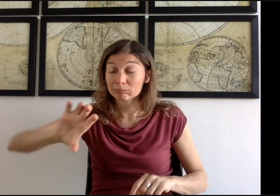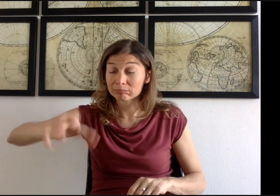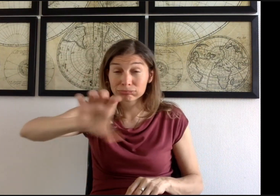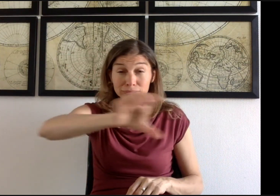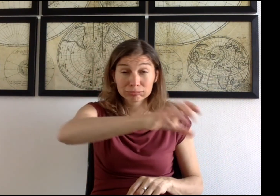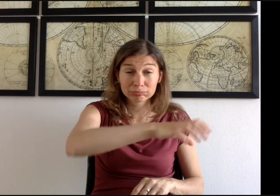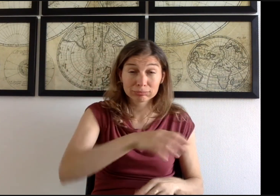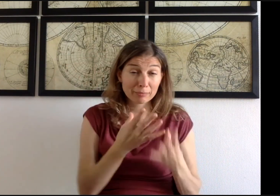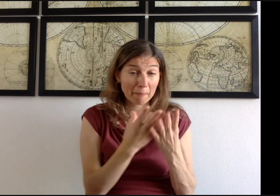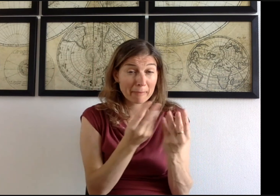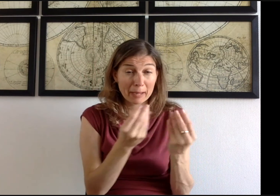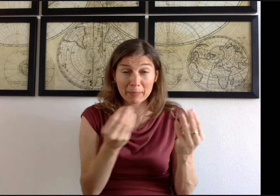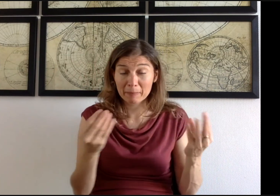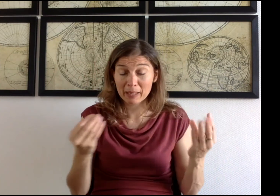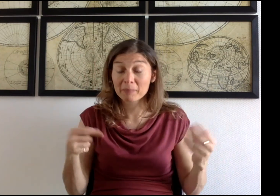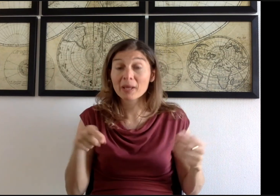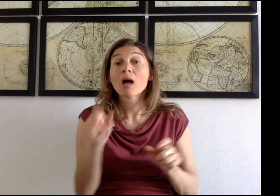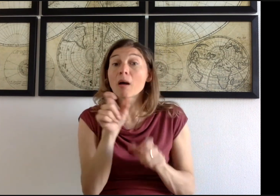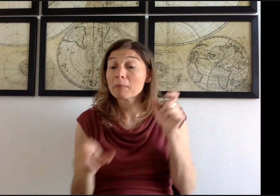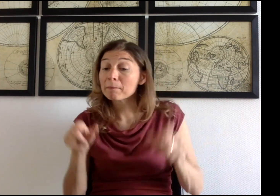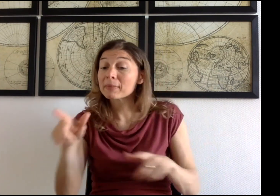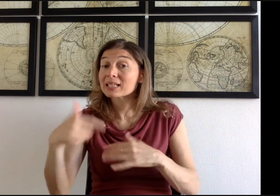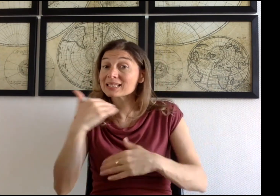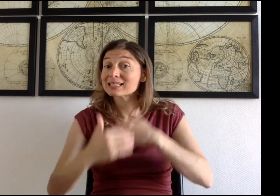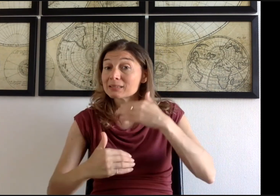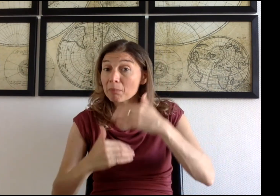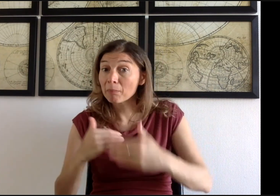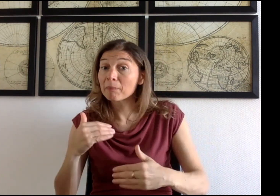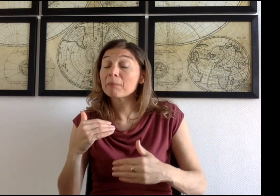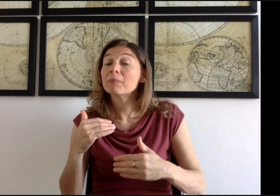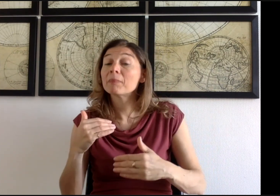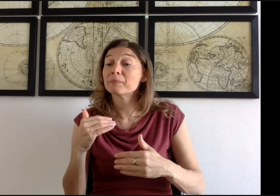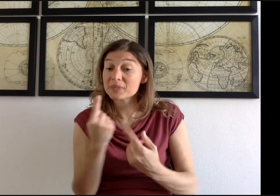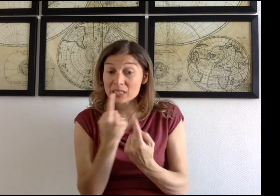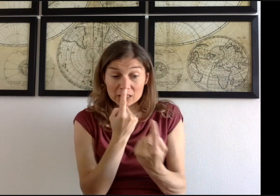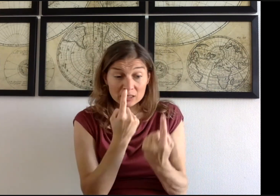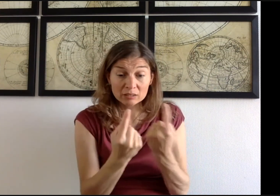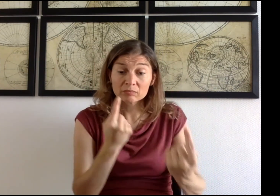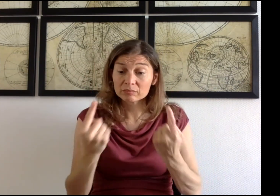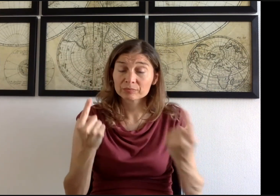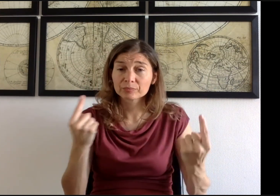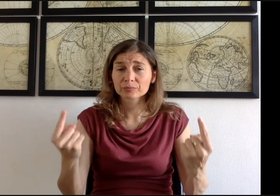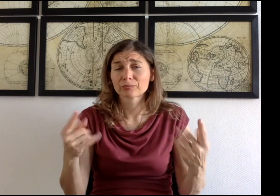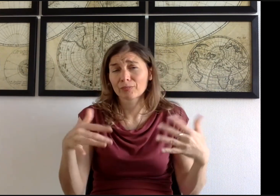of persons with disabilities is extremely drastic